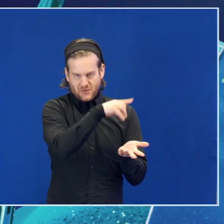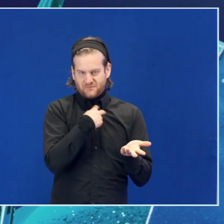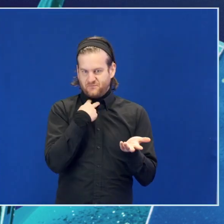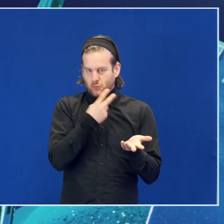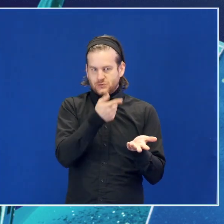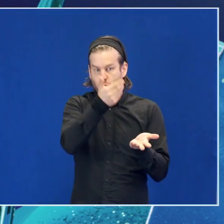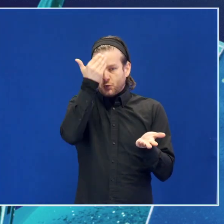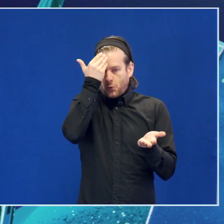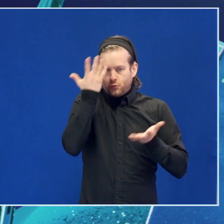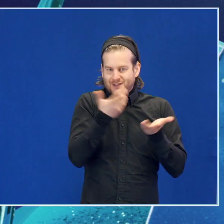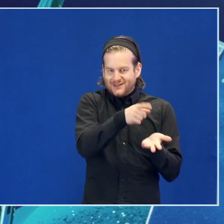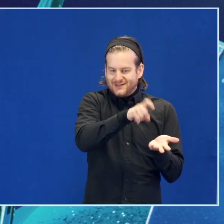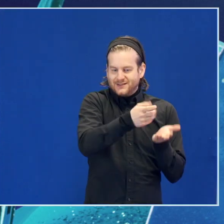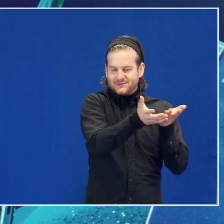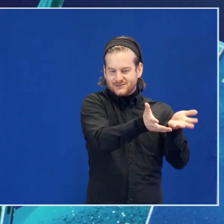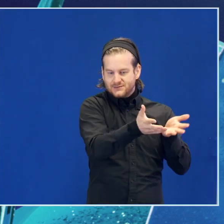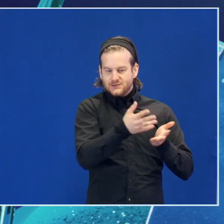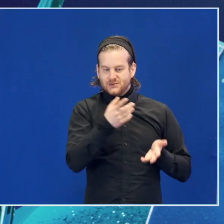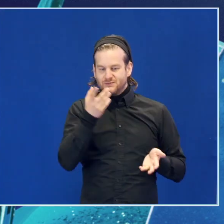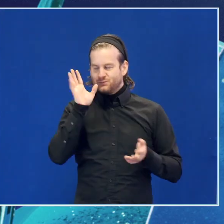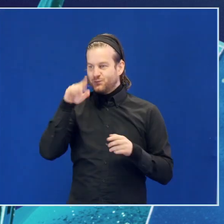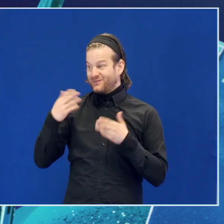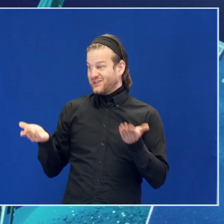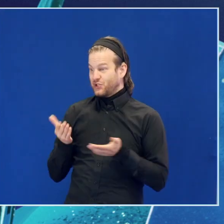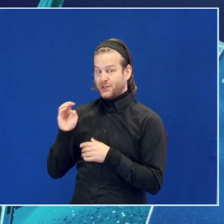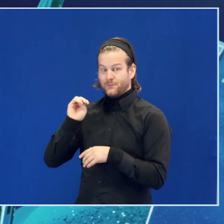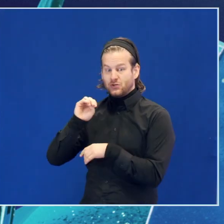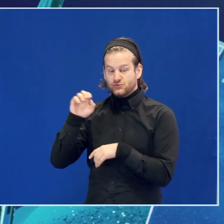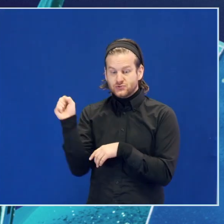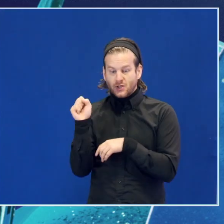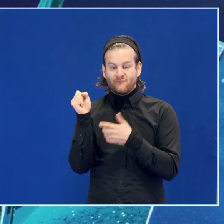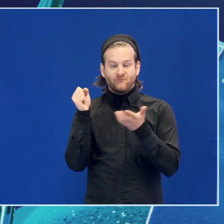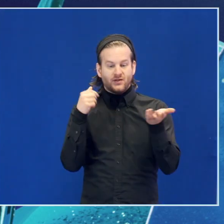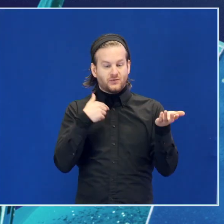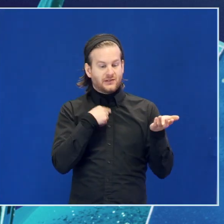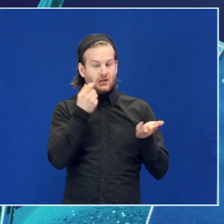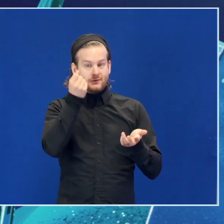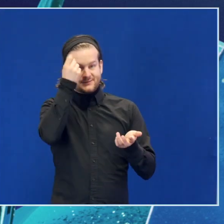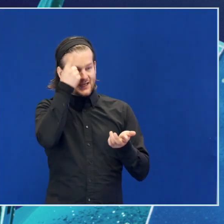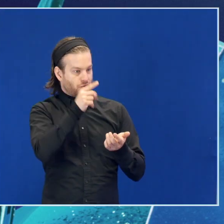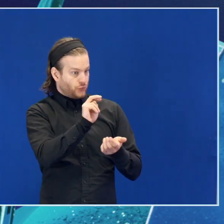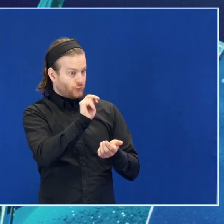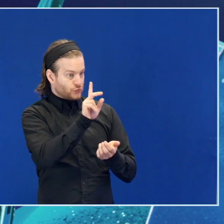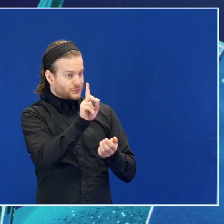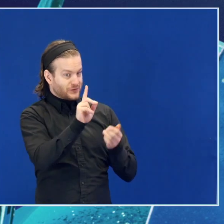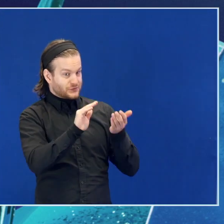at Microsoft is understanding the voice of the neurodivergent community, our disability community here,